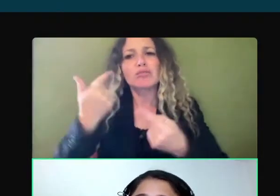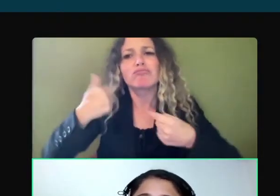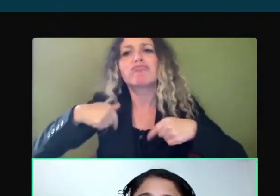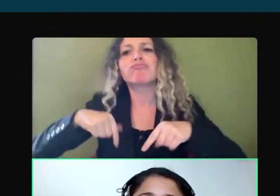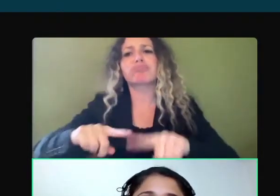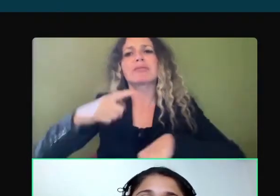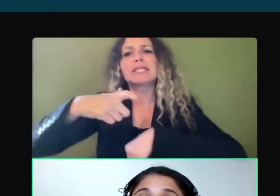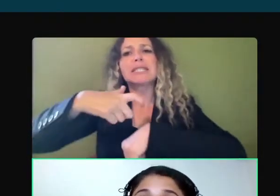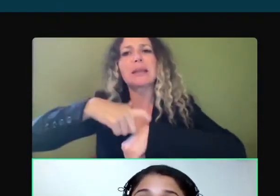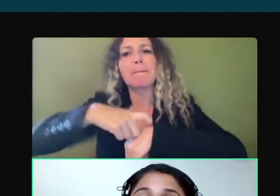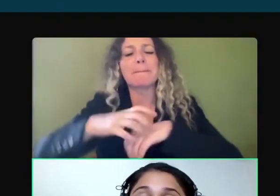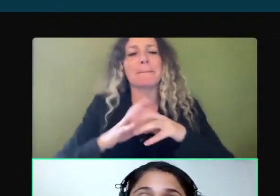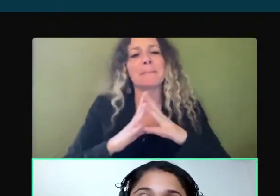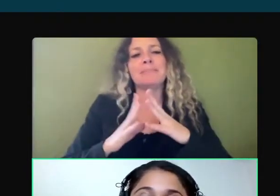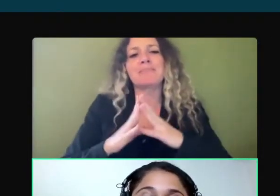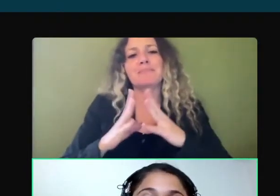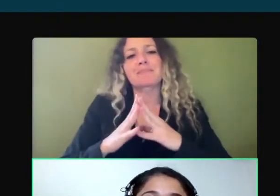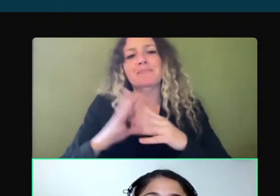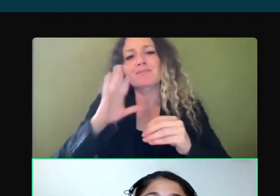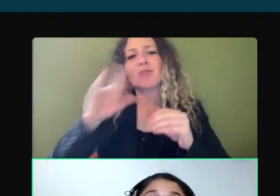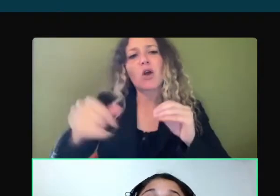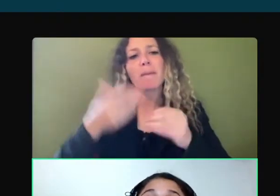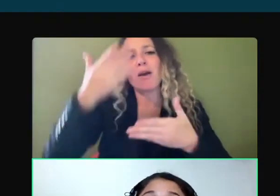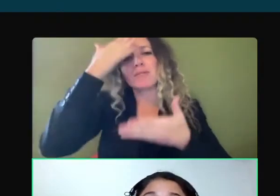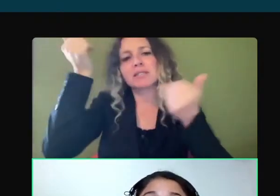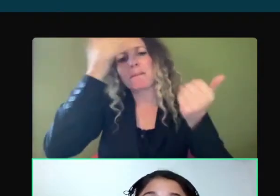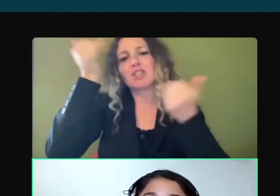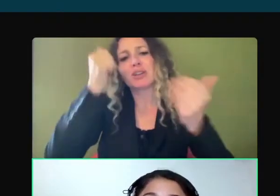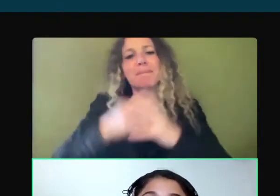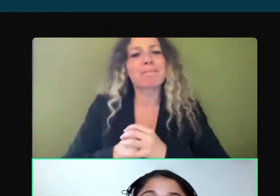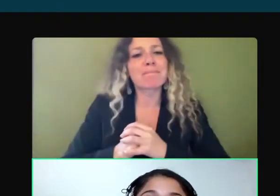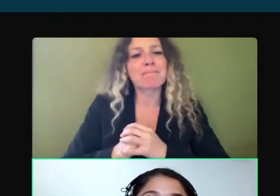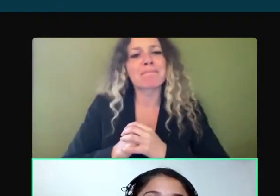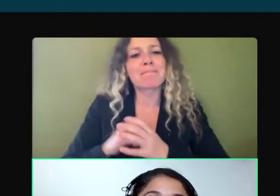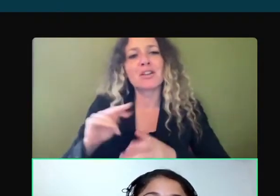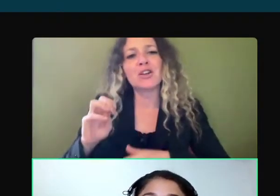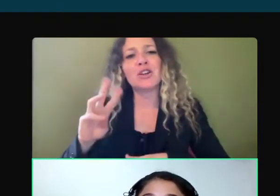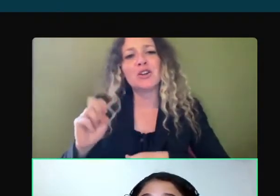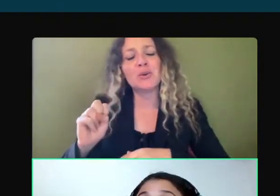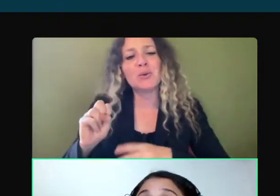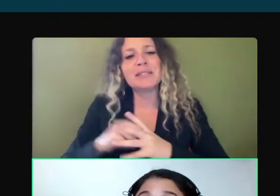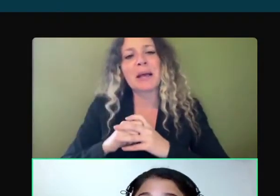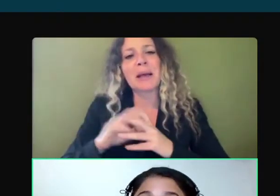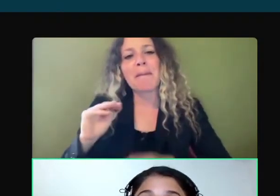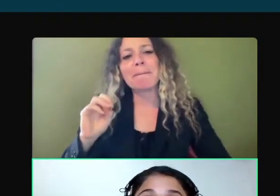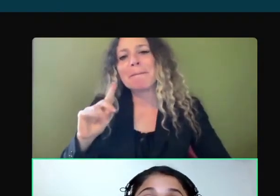talk more about what dementia is. In the news media, we often get a lot of confusion around